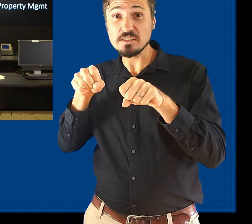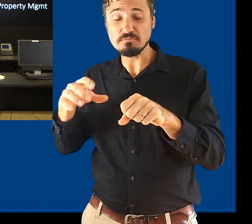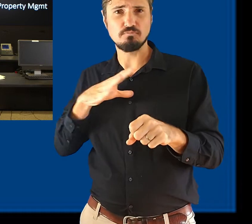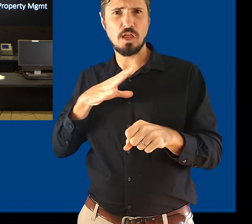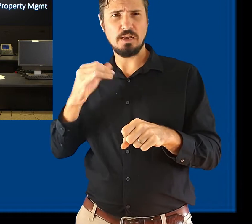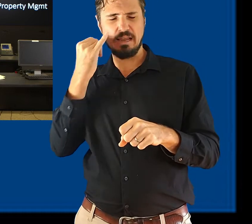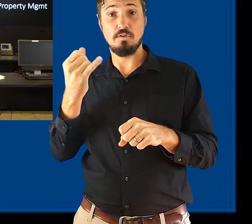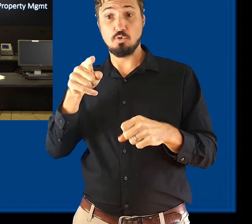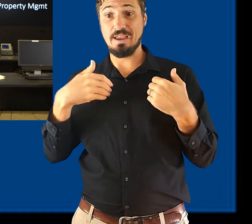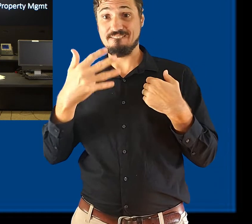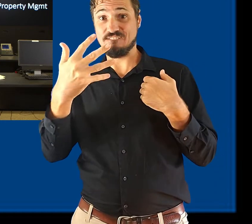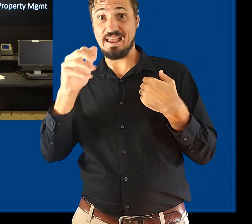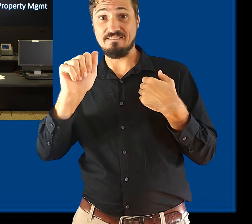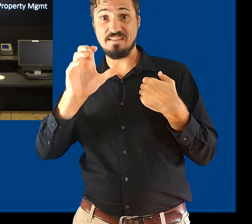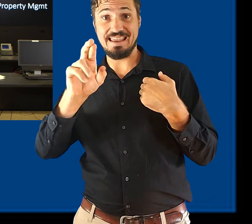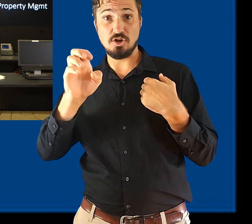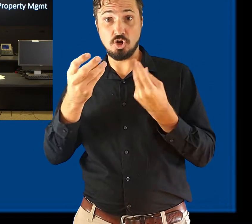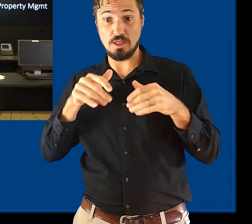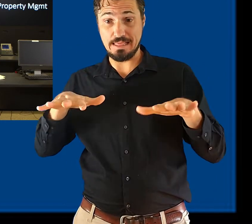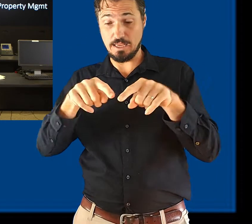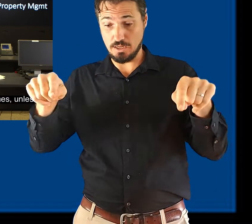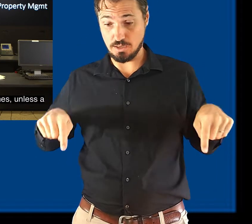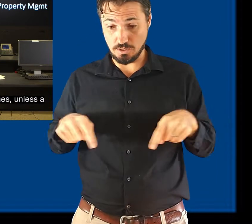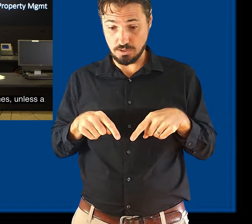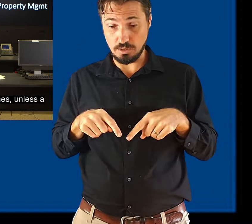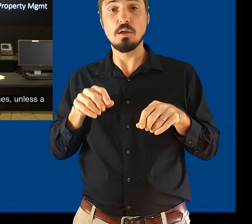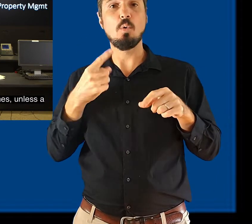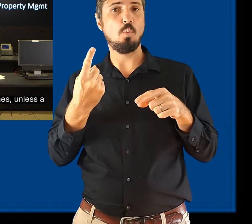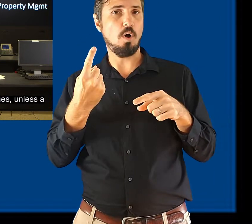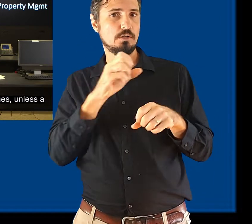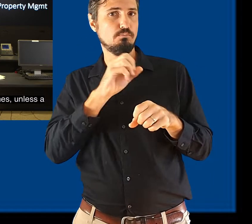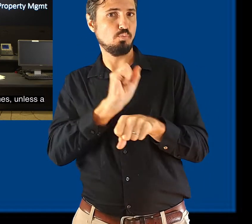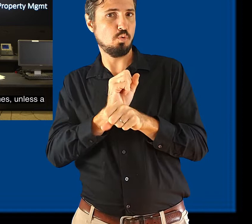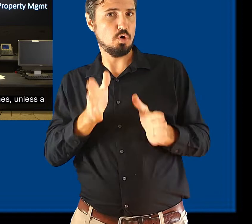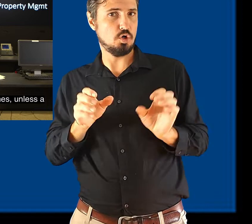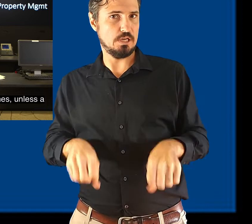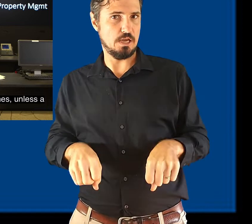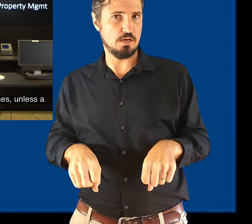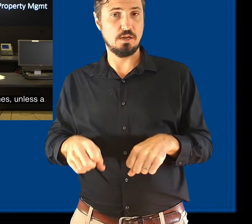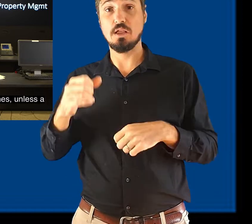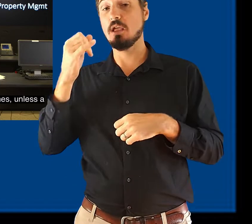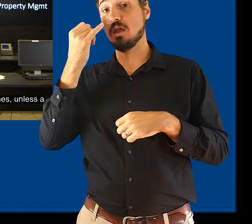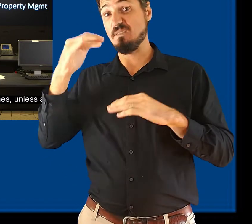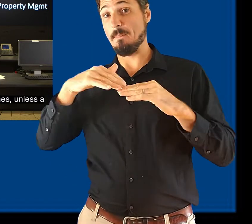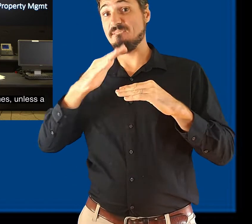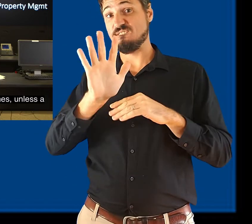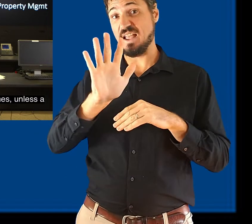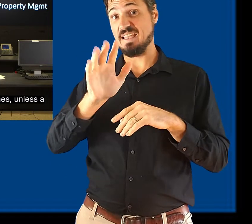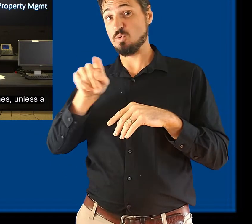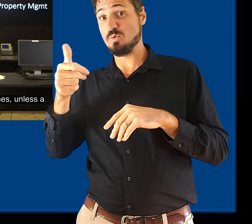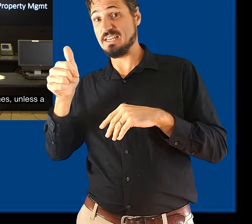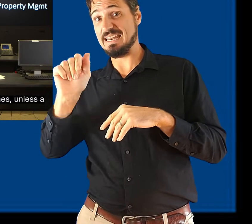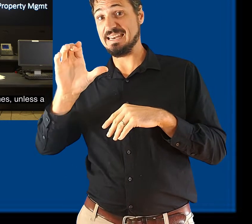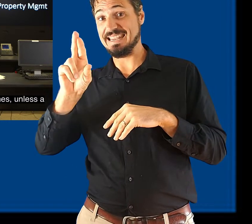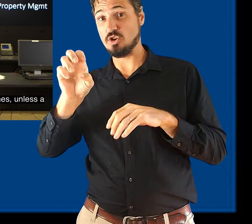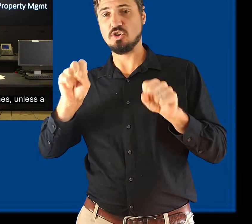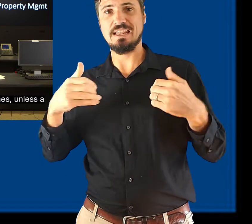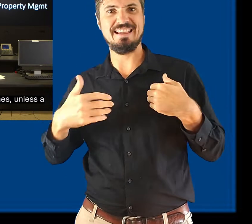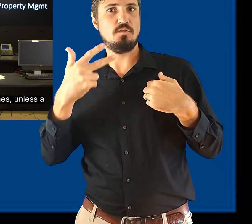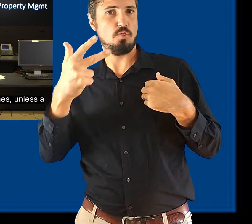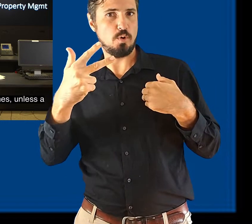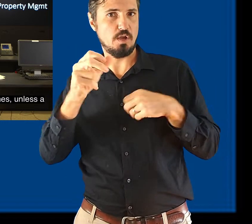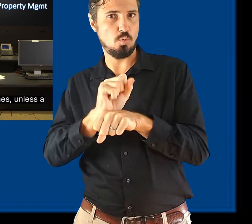Again, they must maintain an distance of six feet or more between them at all times, unless a closer distance is required for safety;